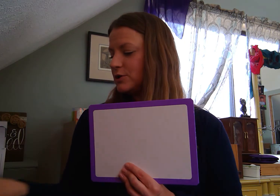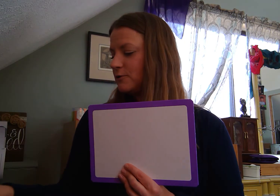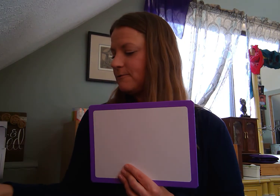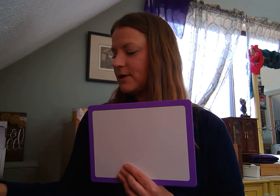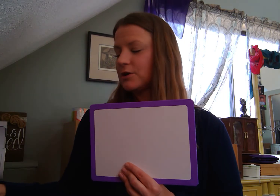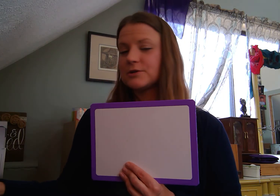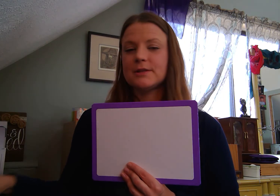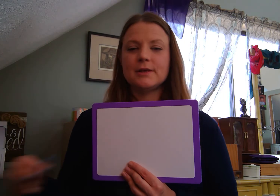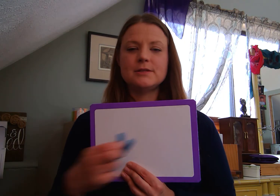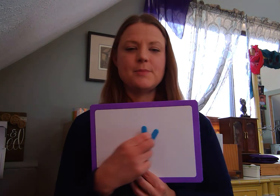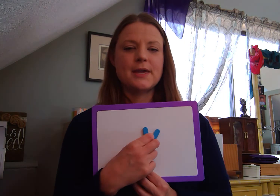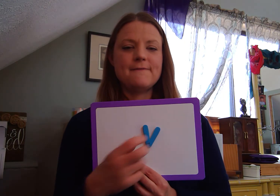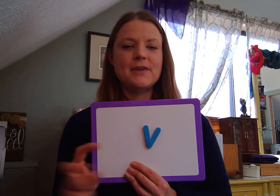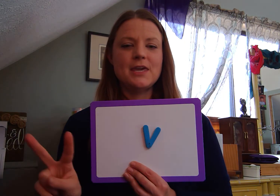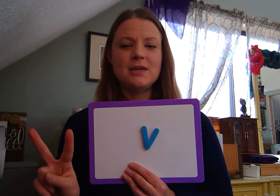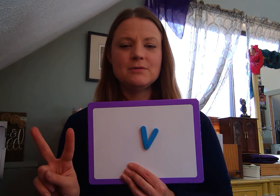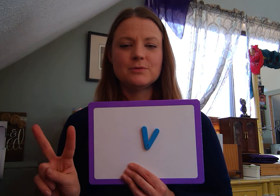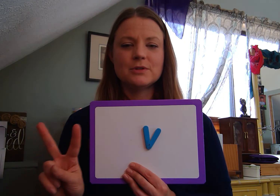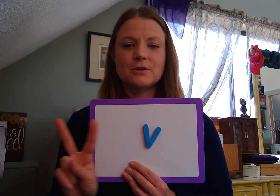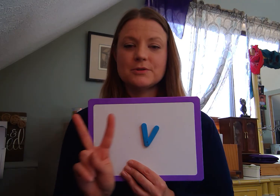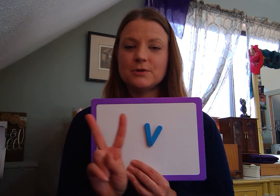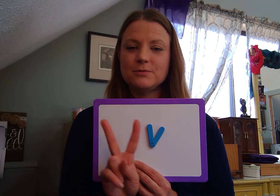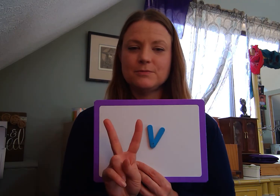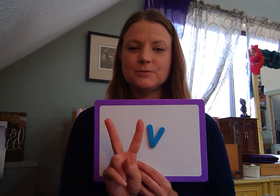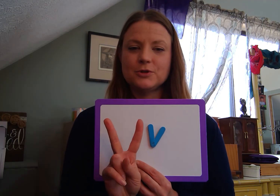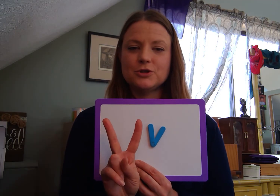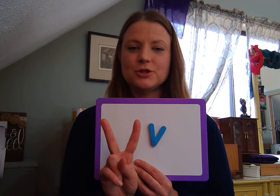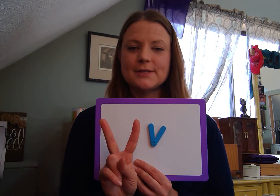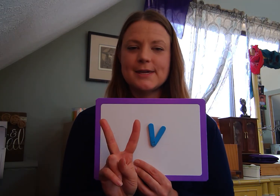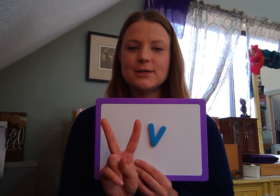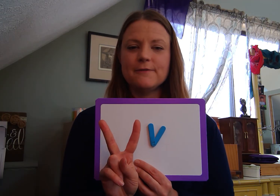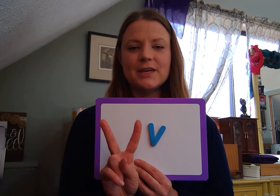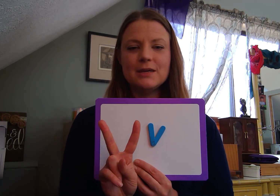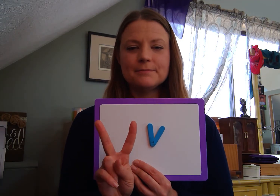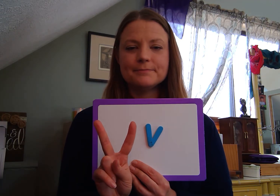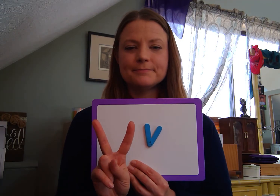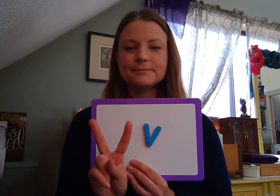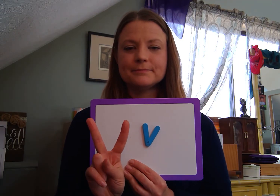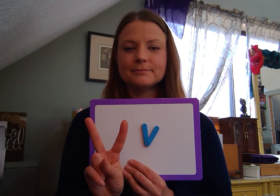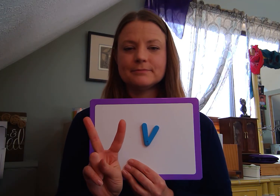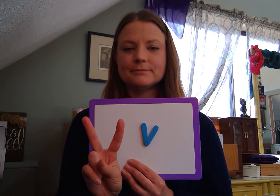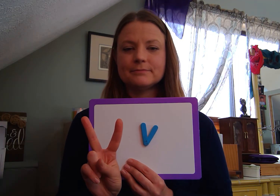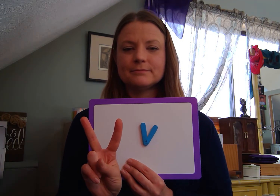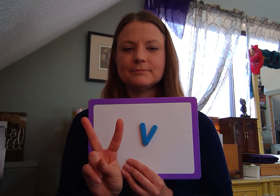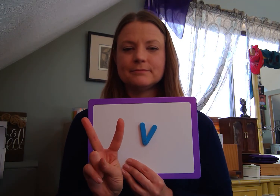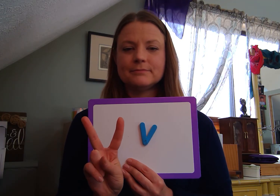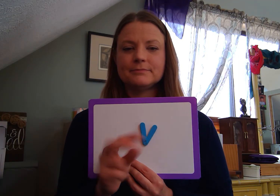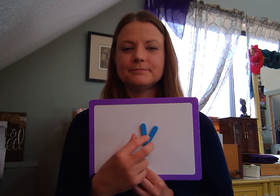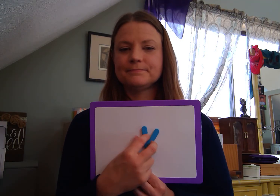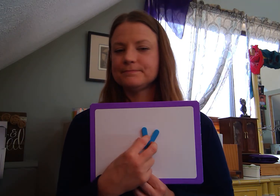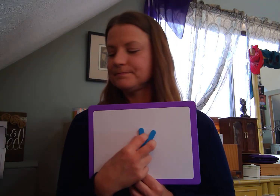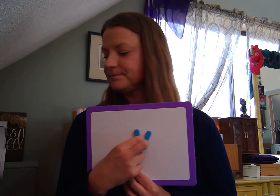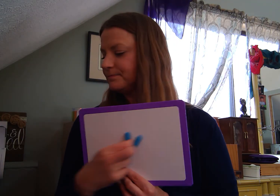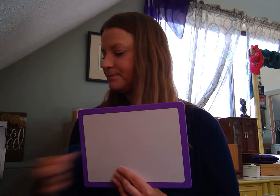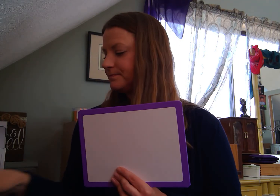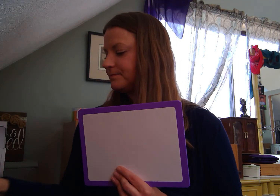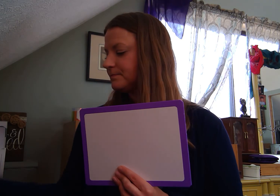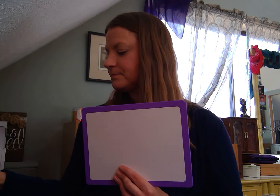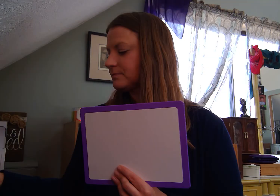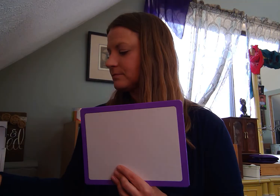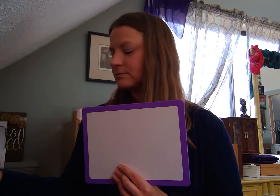fingers then to make a "V" which also looks just like your "V"